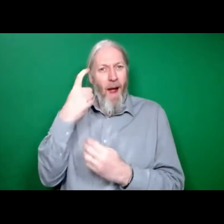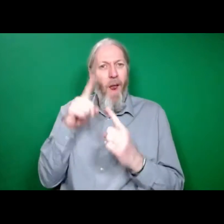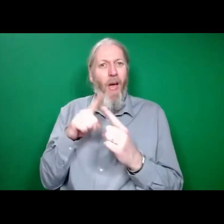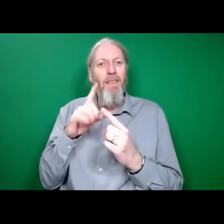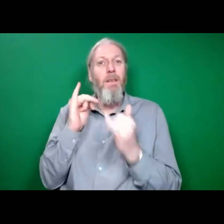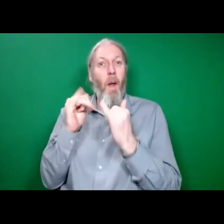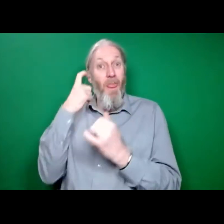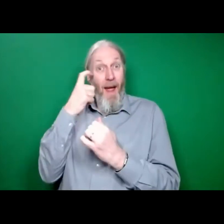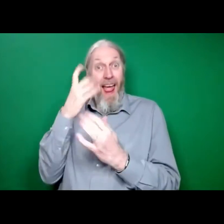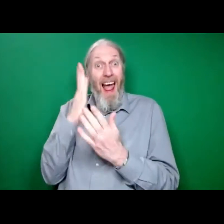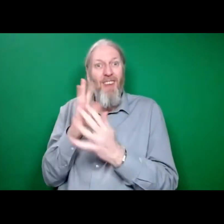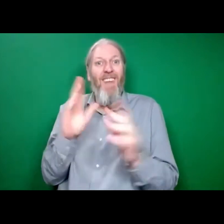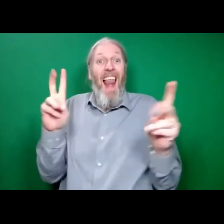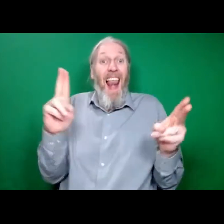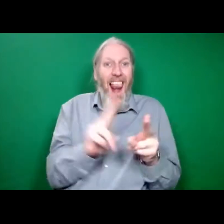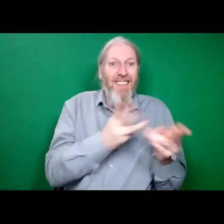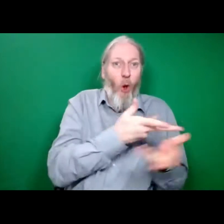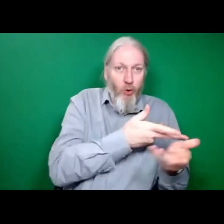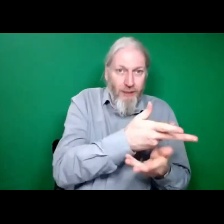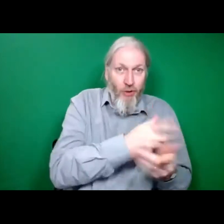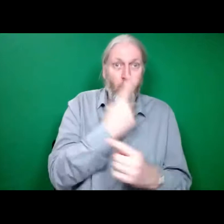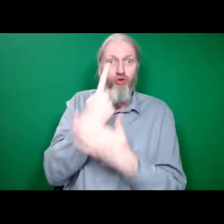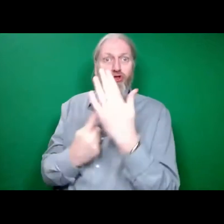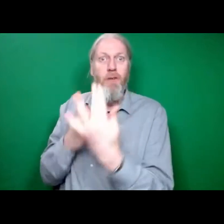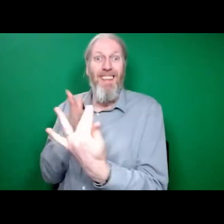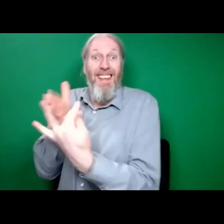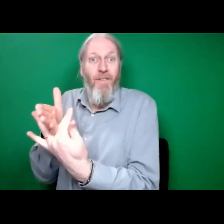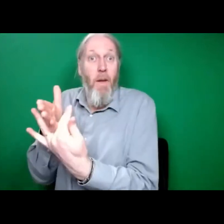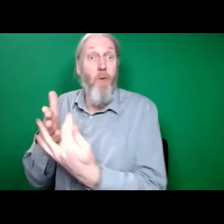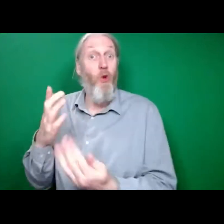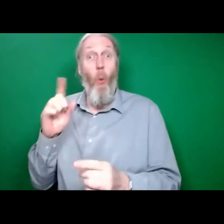I think the challenge is absolutely correct. I'm not surprised to hear the findings you read from